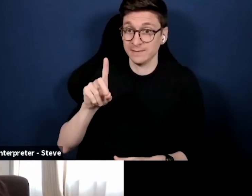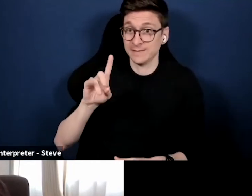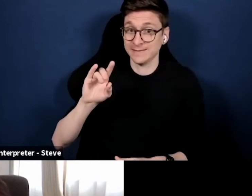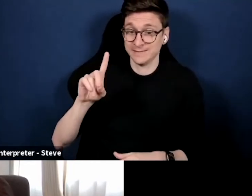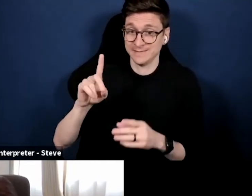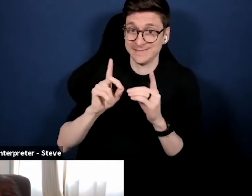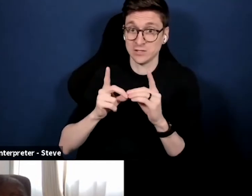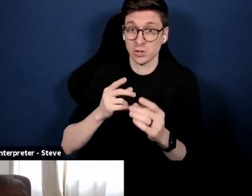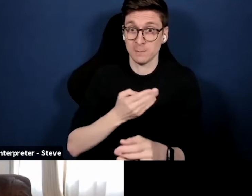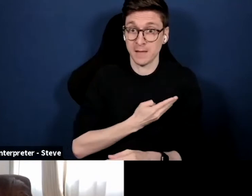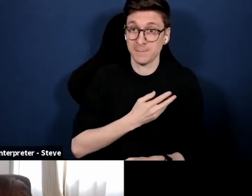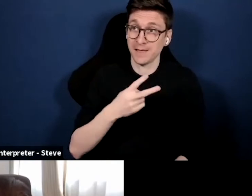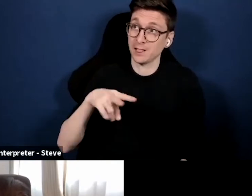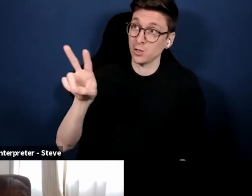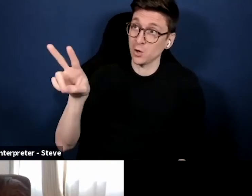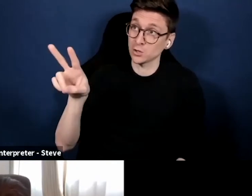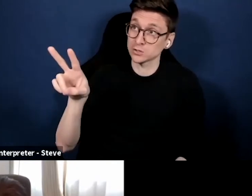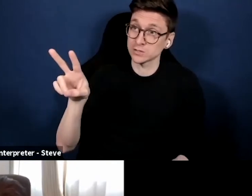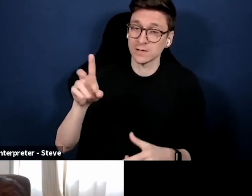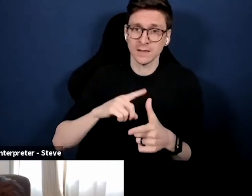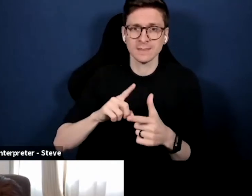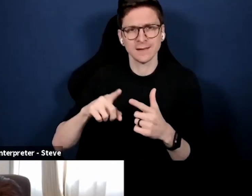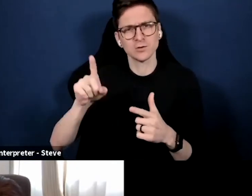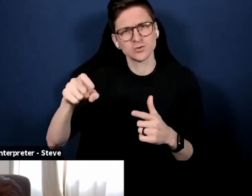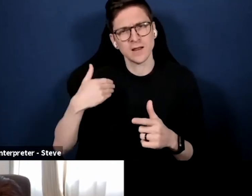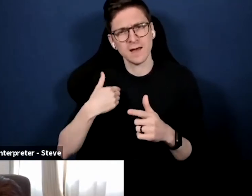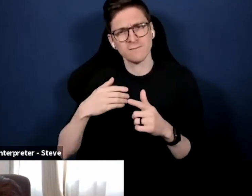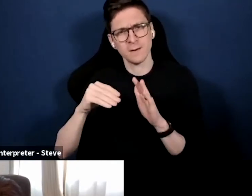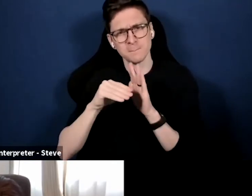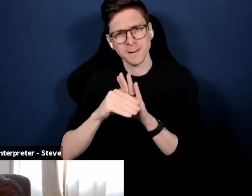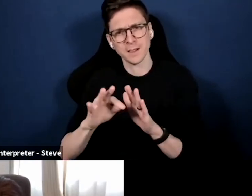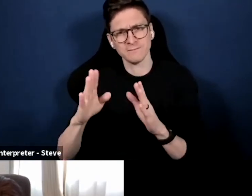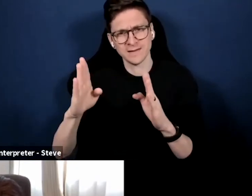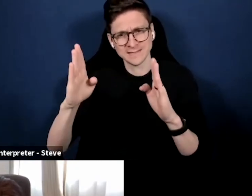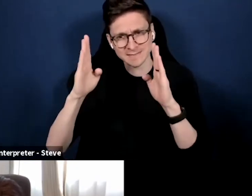you should have a model of attention which is driving where the baby is looking